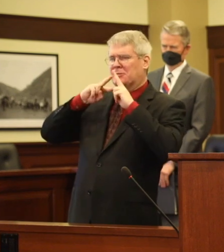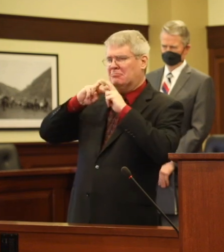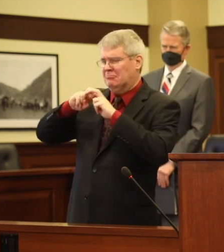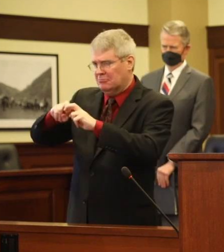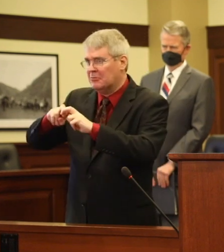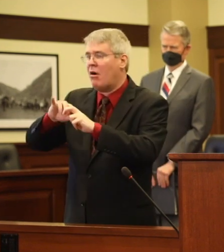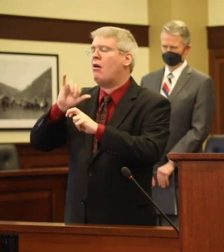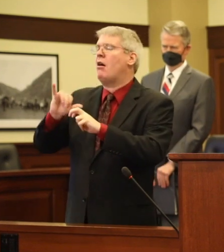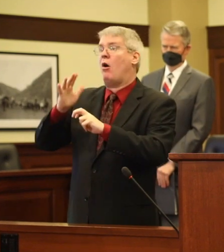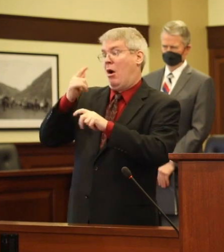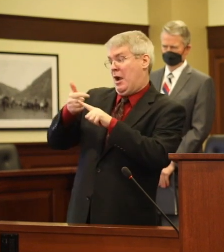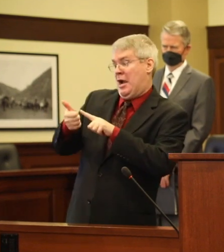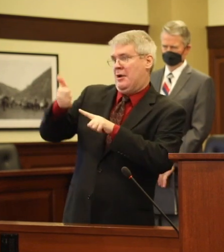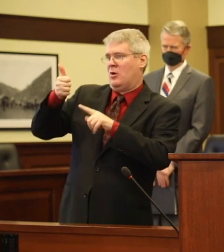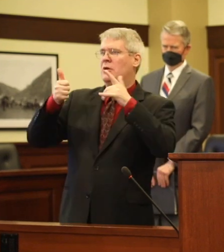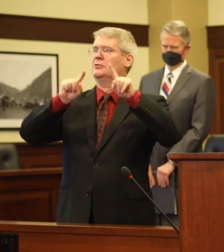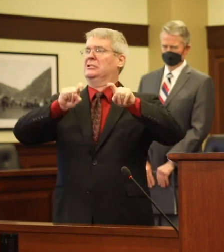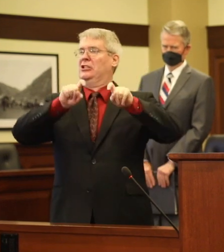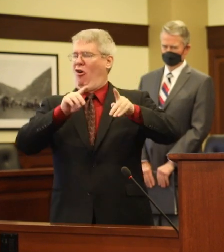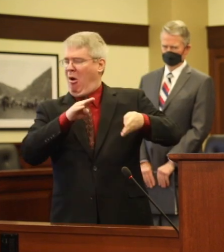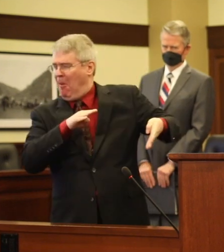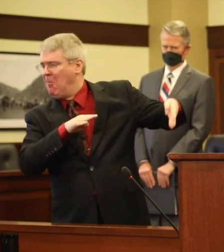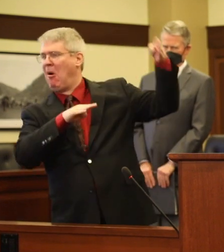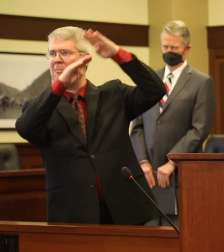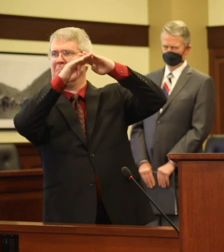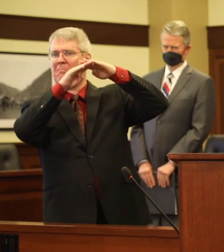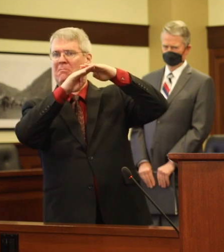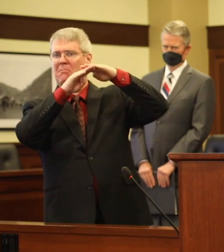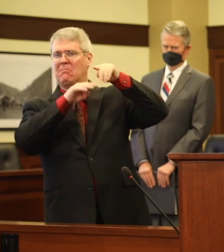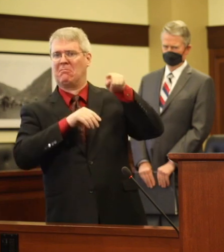You may have noticed on the website, for those of you that follow it, that our